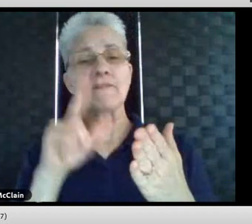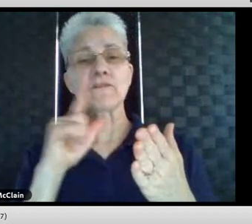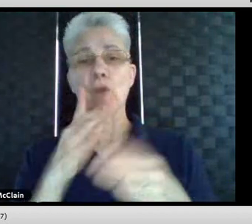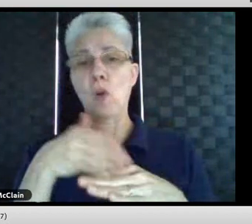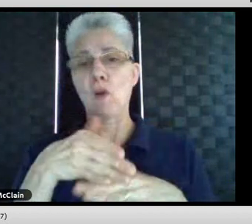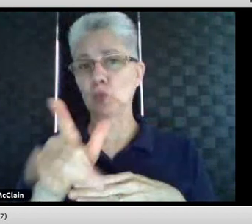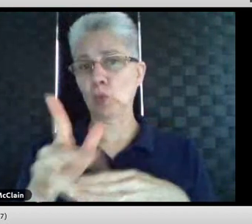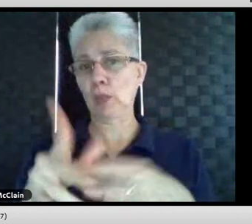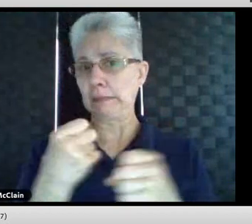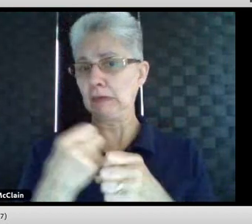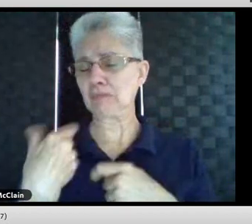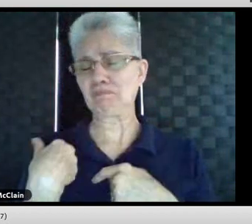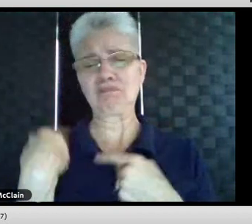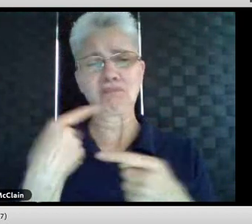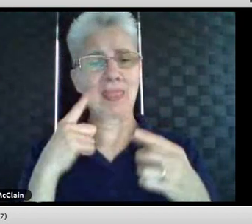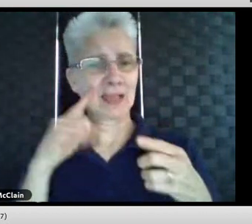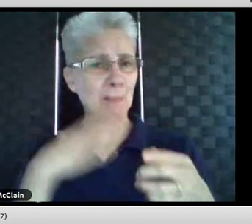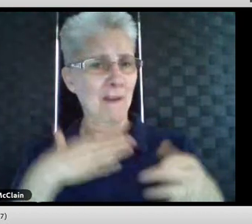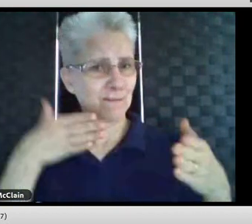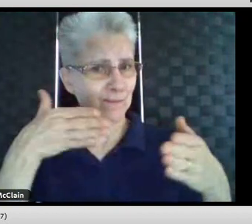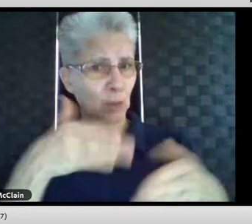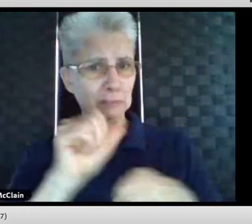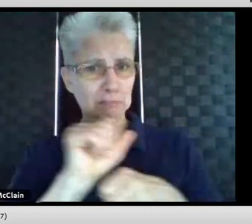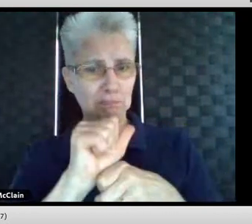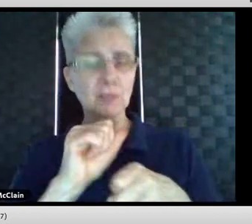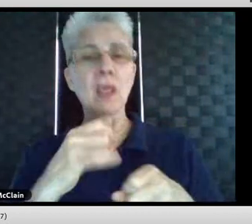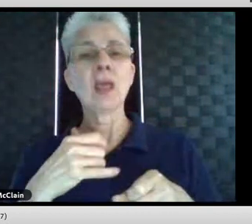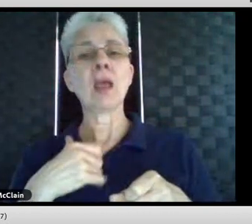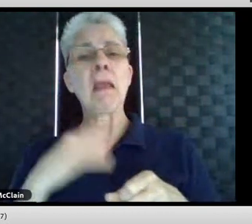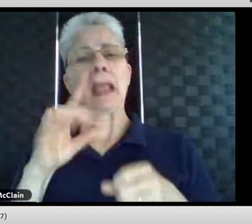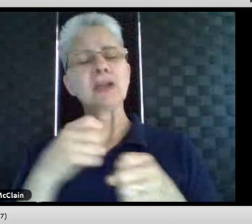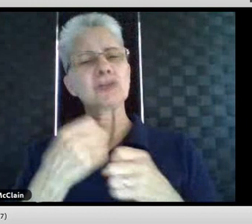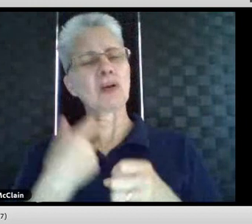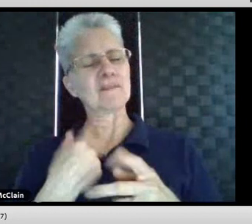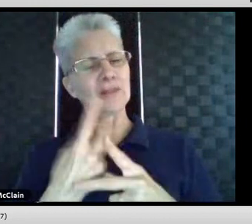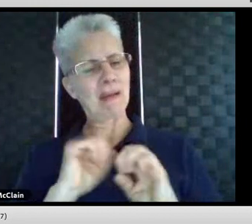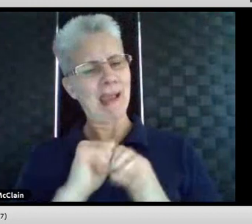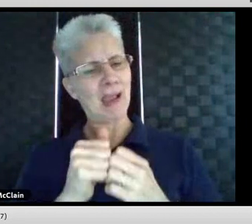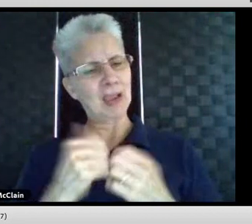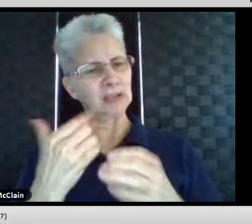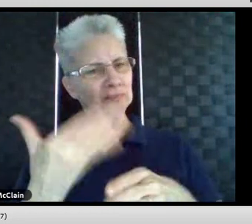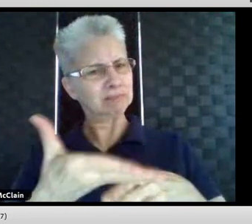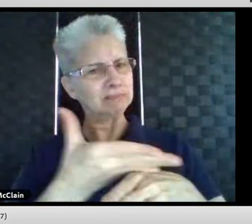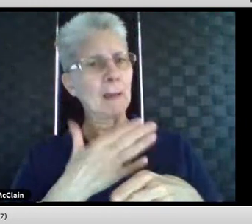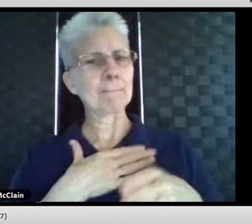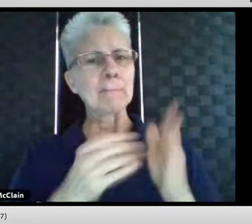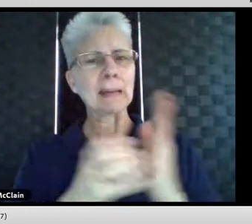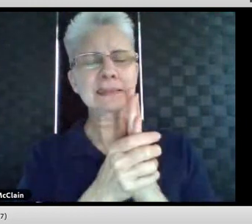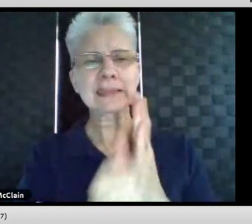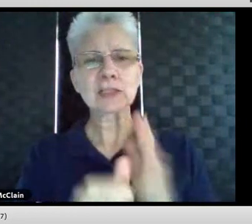always done reference, and about 8 years ago, I wanted to figure out how I could refresh my skills. What could I do better?